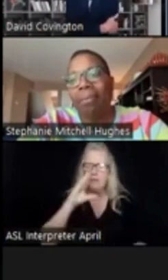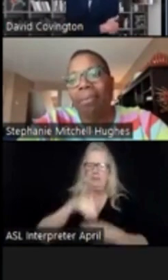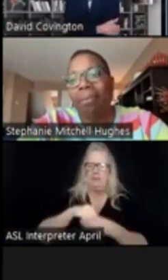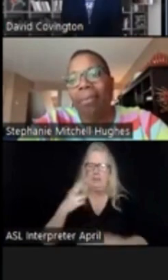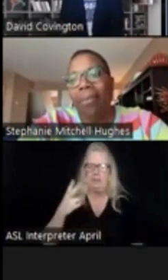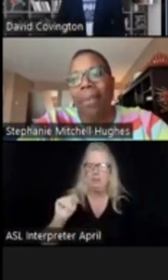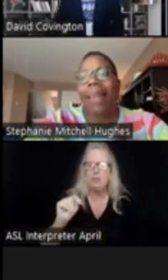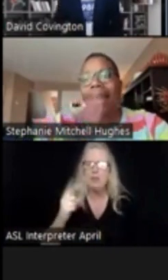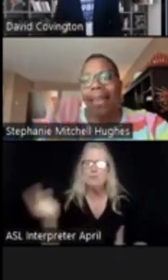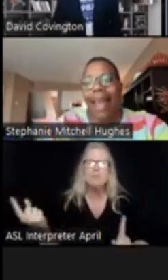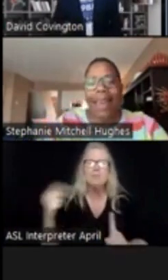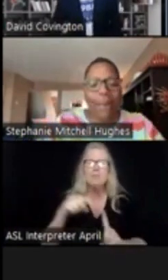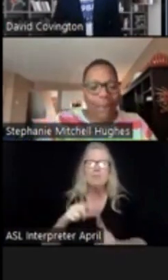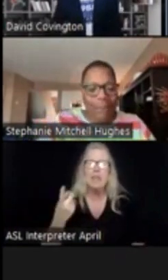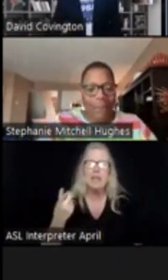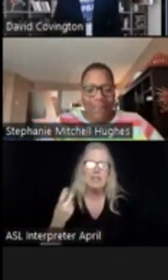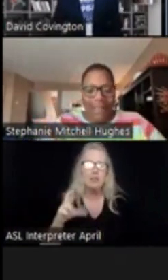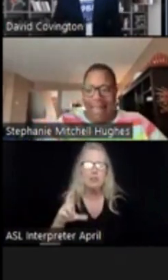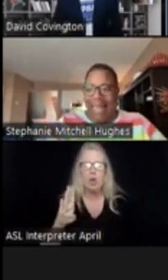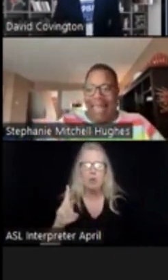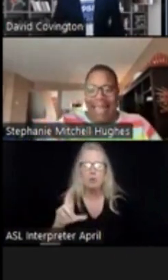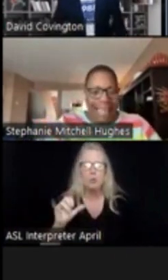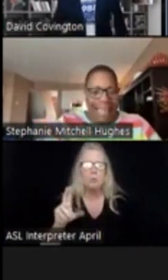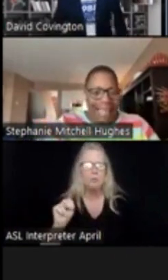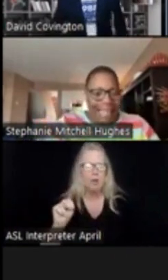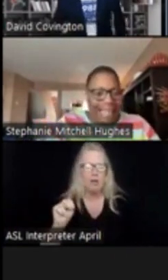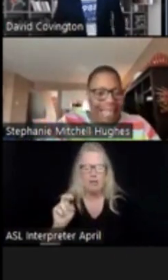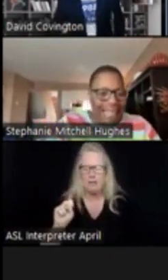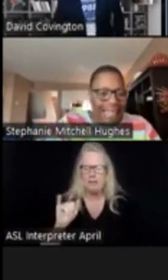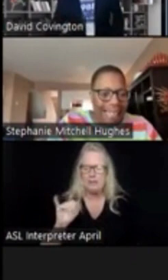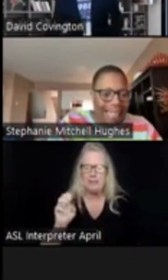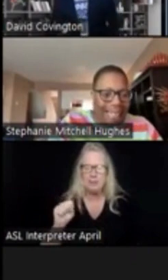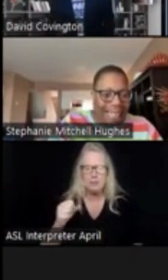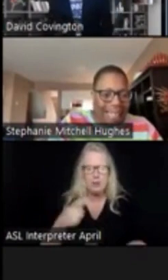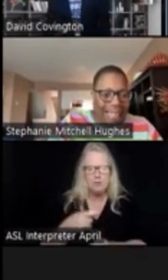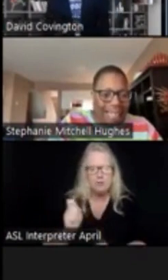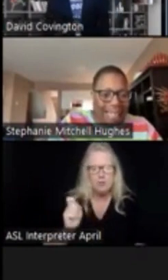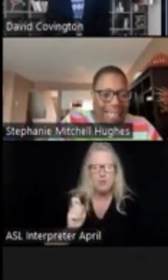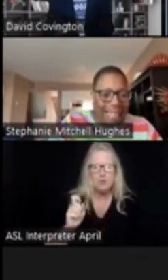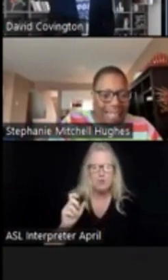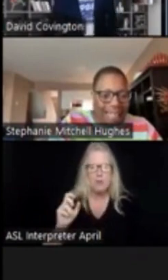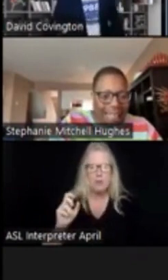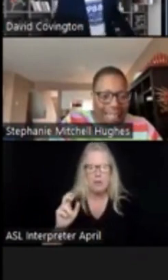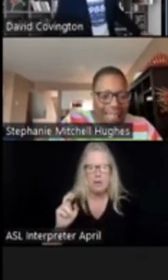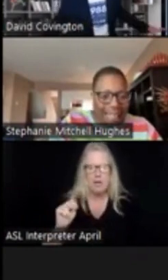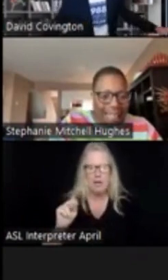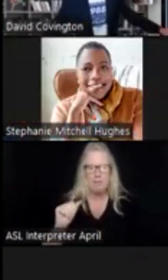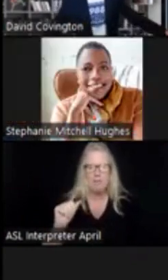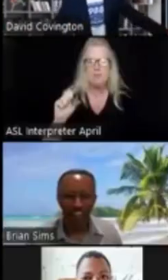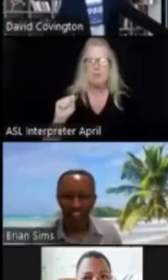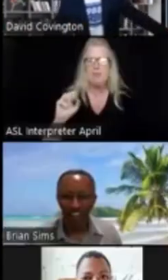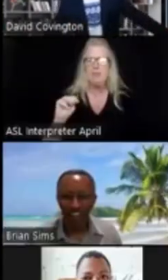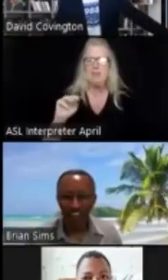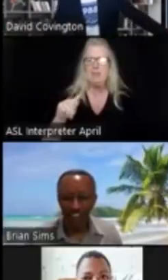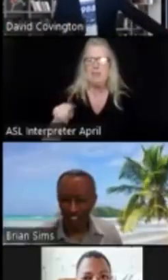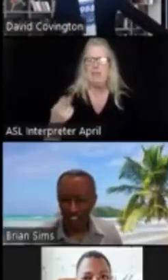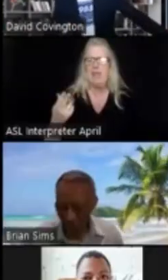LET'S GO TO DOCTOR SIMS WITH A REFLECTION ON STEPHANIE'S TALK.